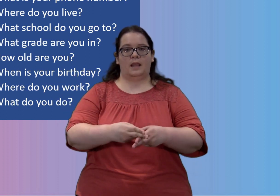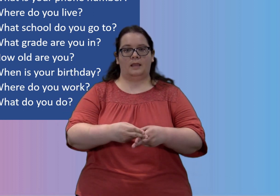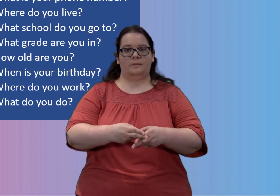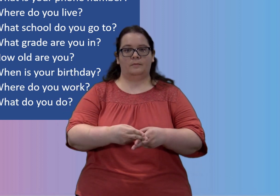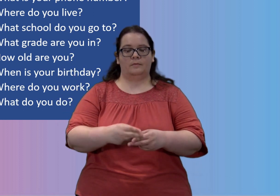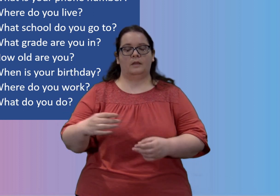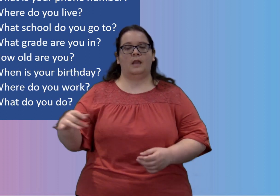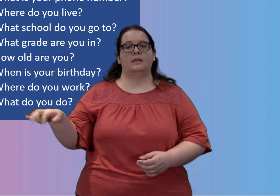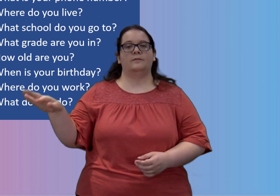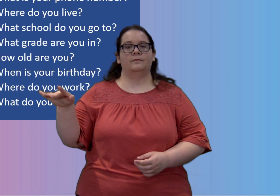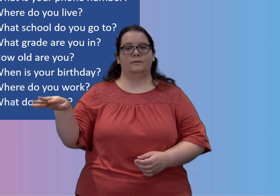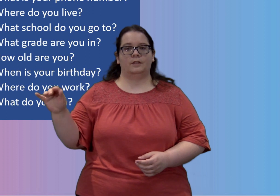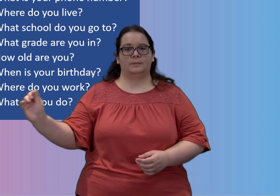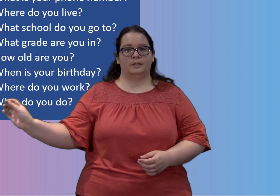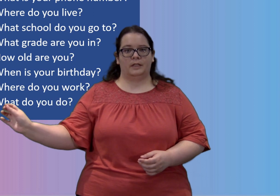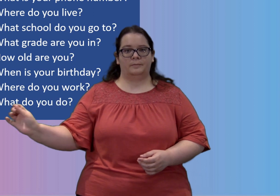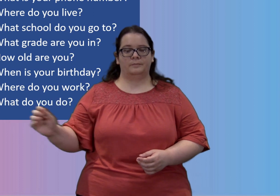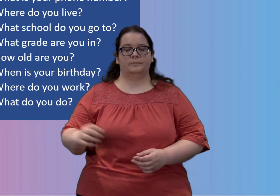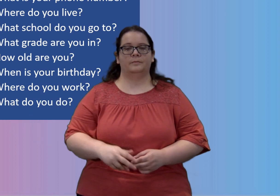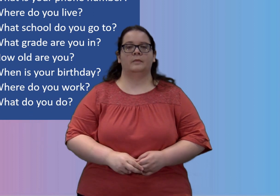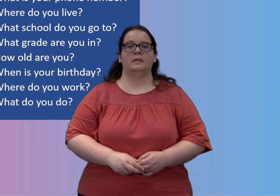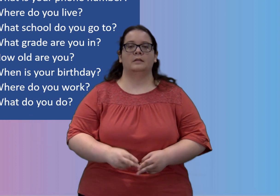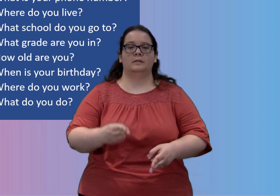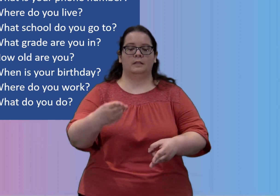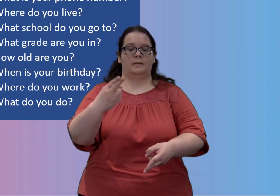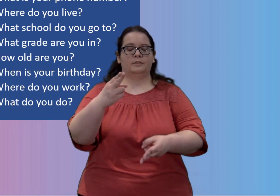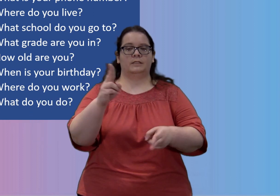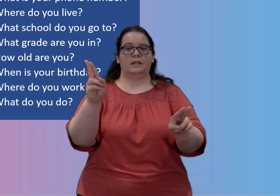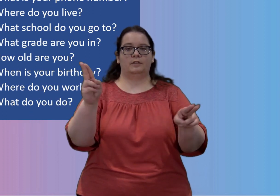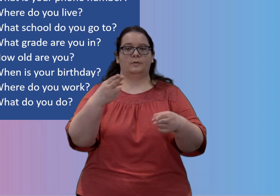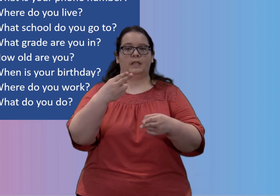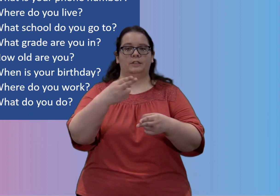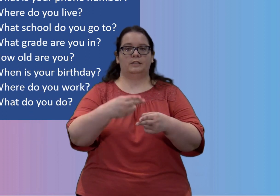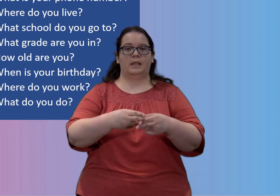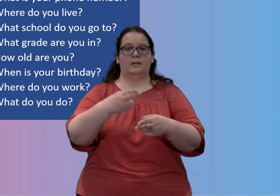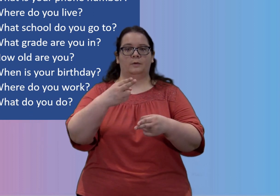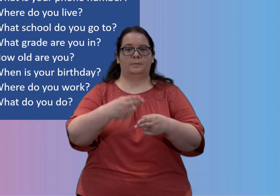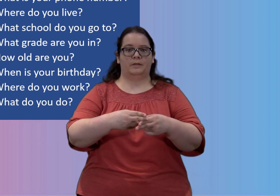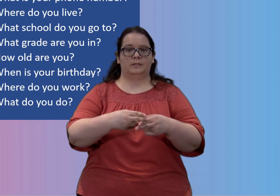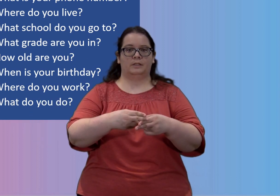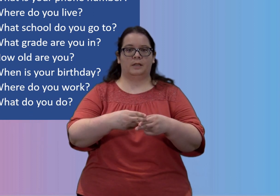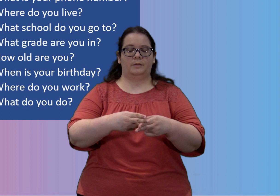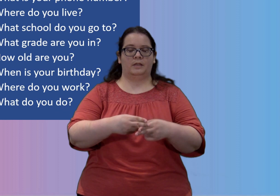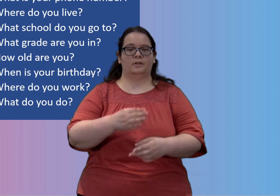name, and then fingerspell your name. Name, just take two H's and one bounces on top of the other.